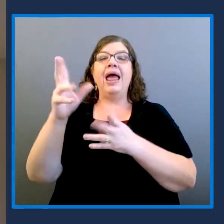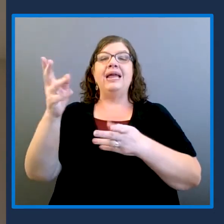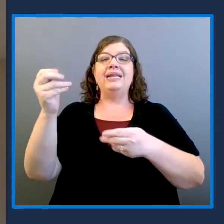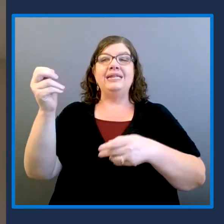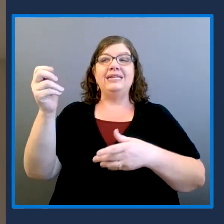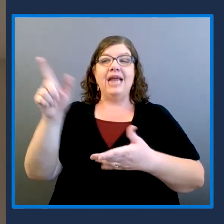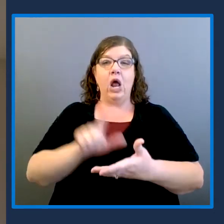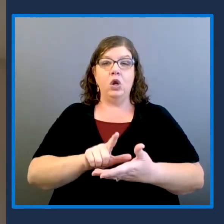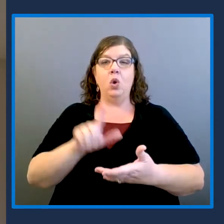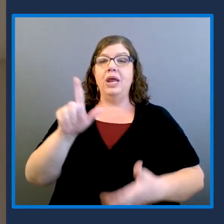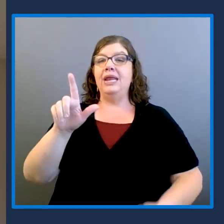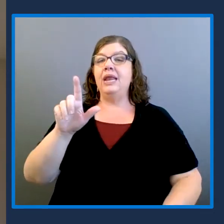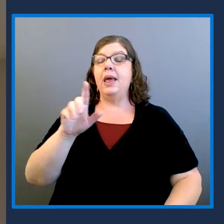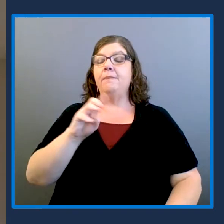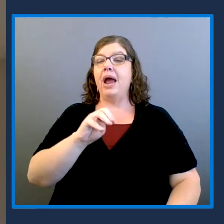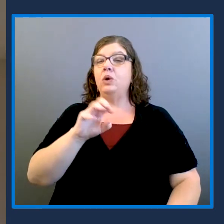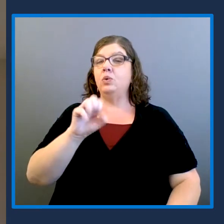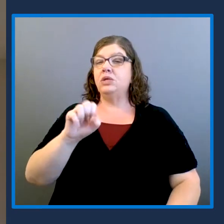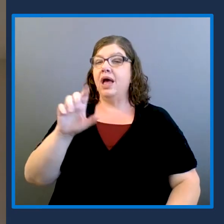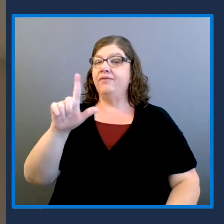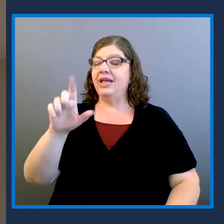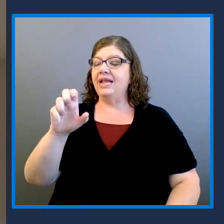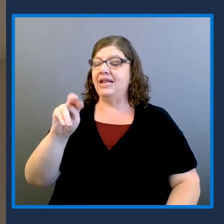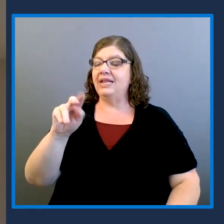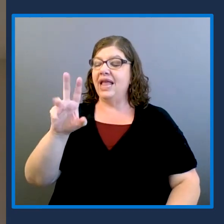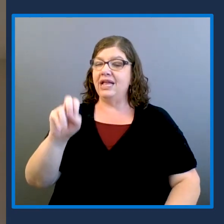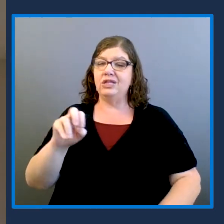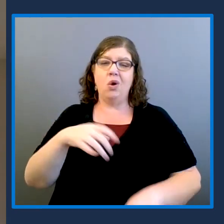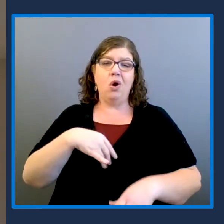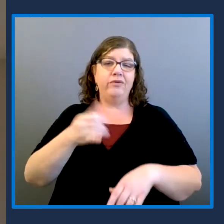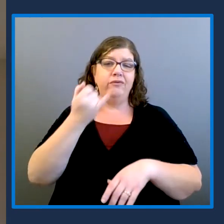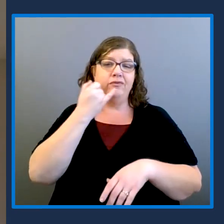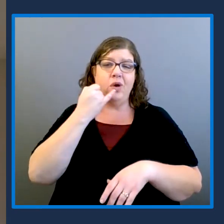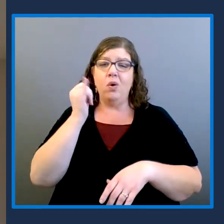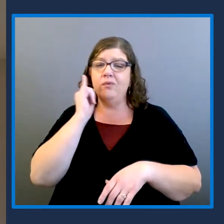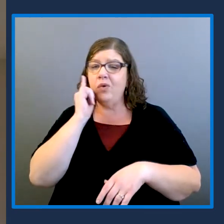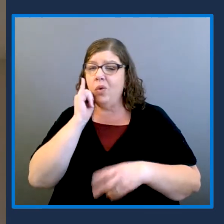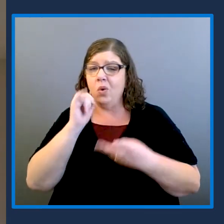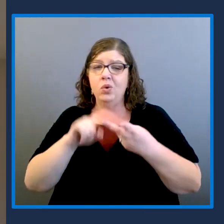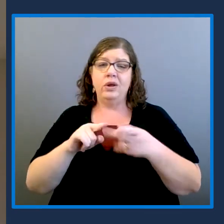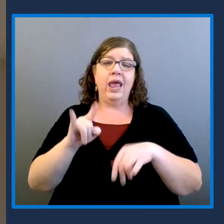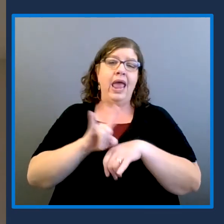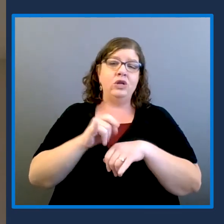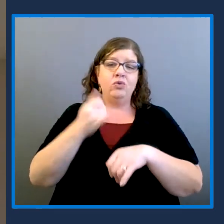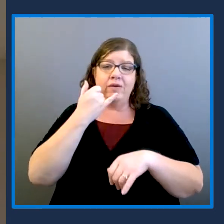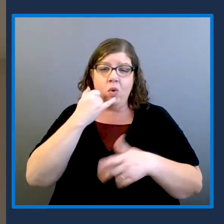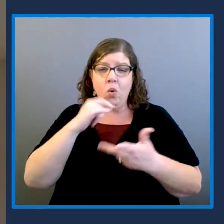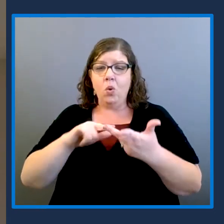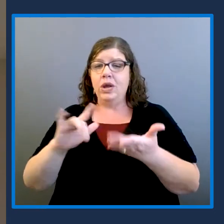microsoft lens app in the app store and this works on an iphone it works on an android and